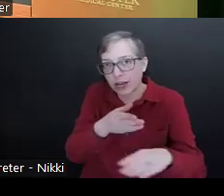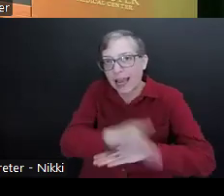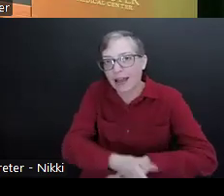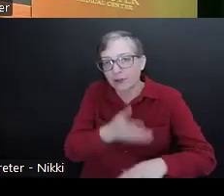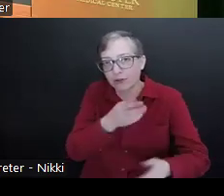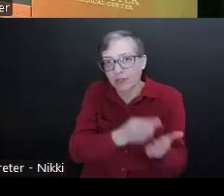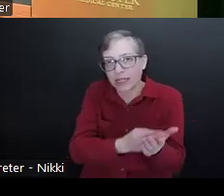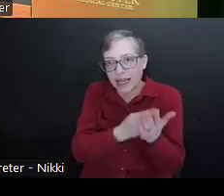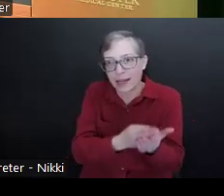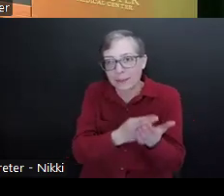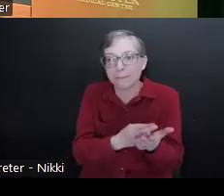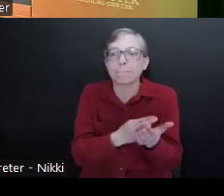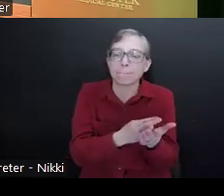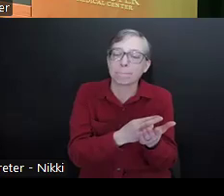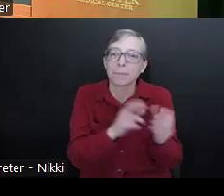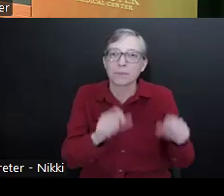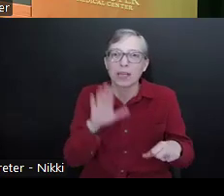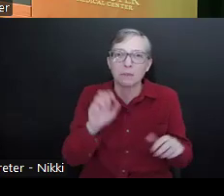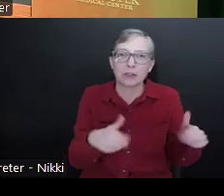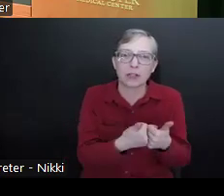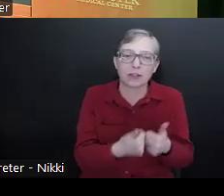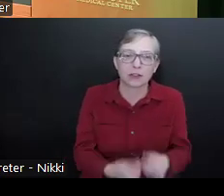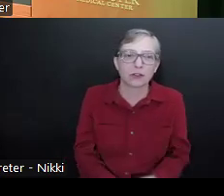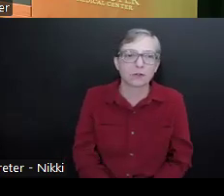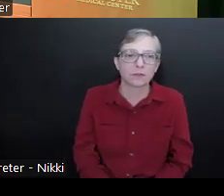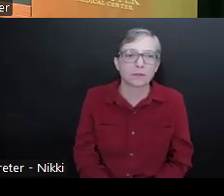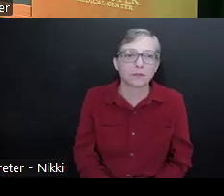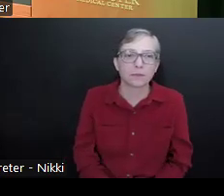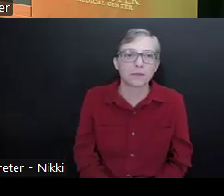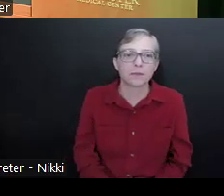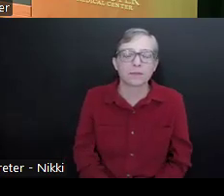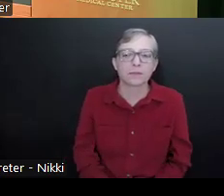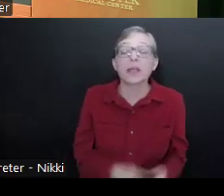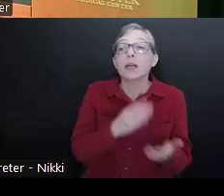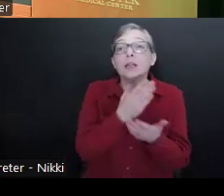big a big challenge i will say there are some studies that have looked at kind of like kind